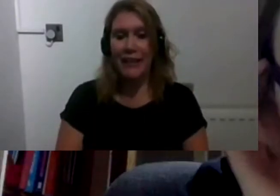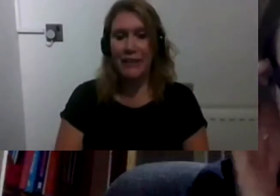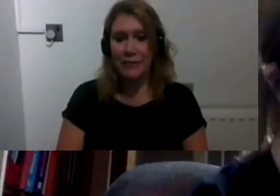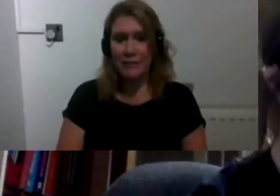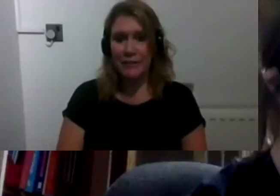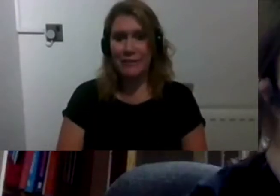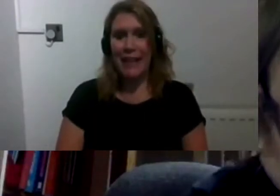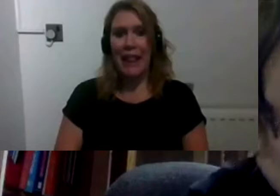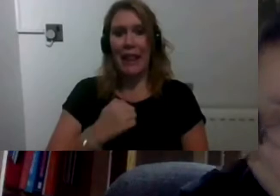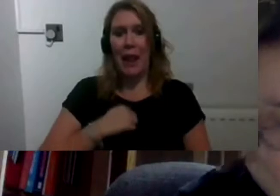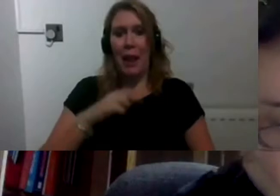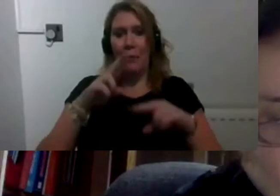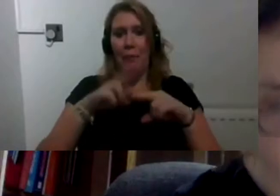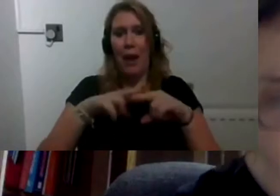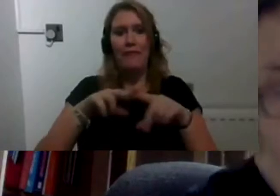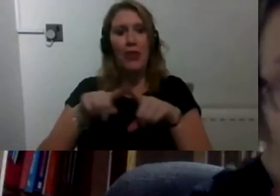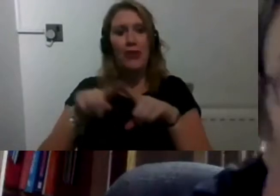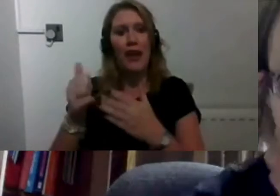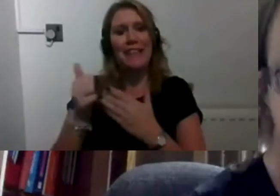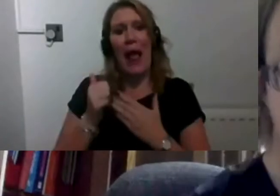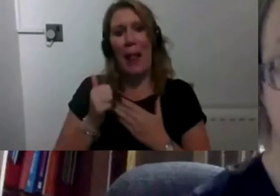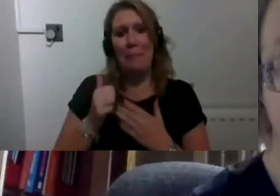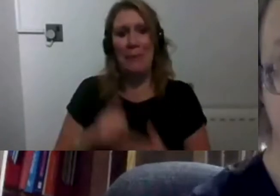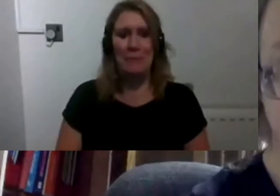This is called Line Up. It's based on the